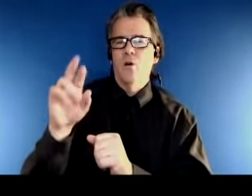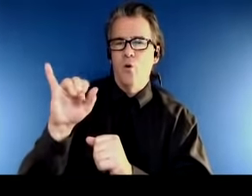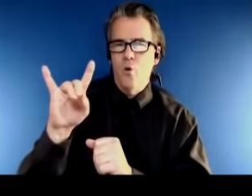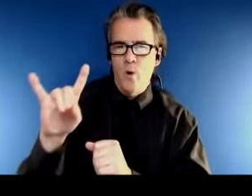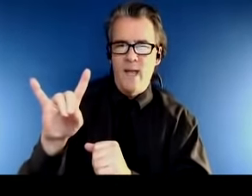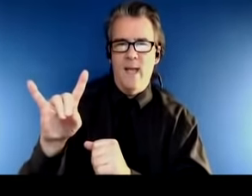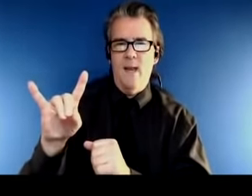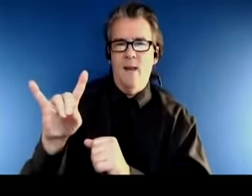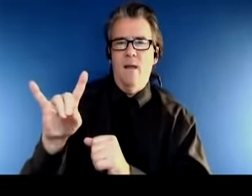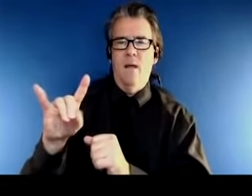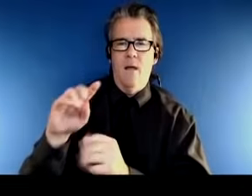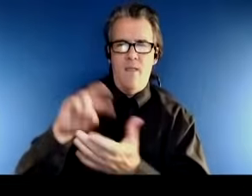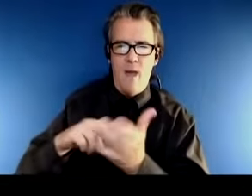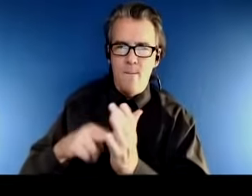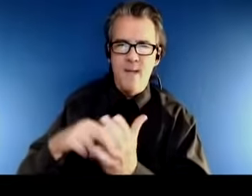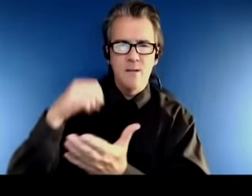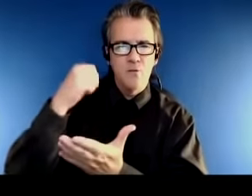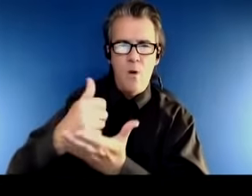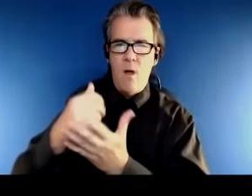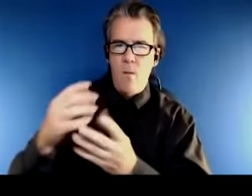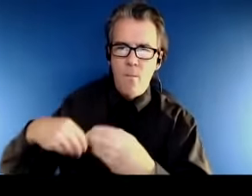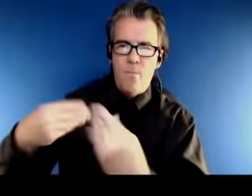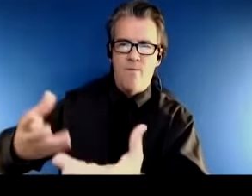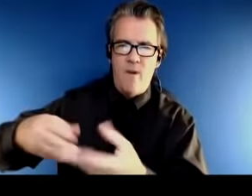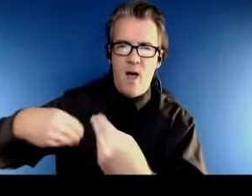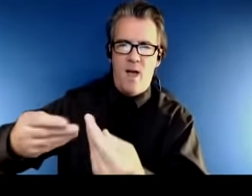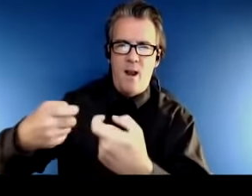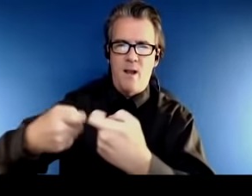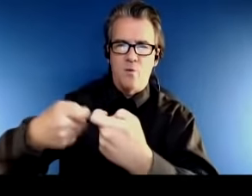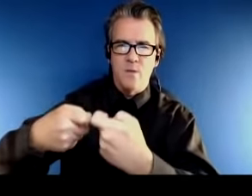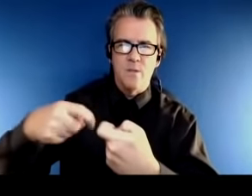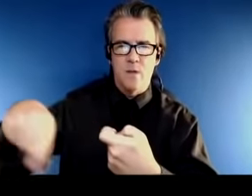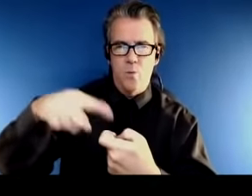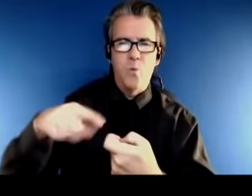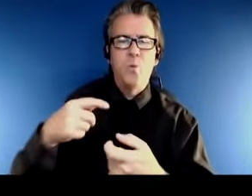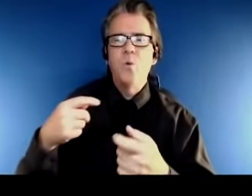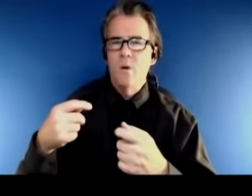improve sooner than forecast, then we look to start restoration sooner.